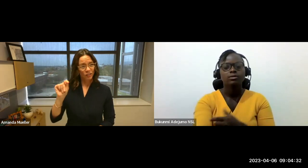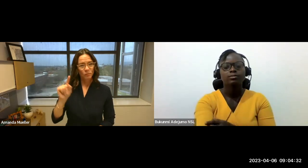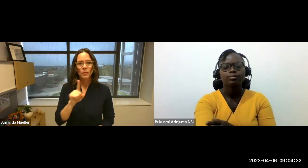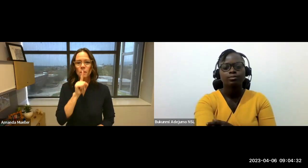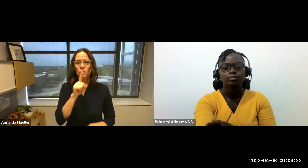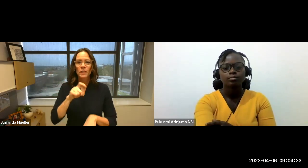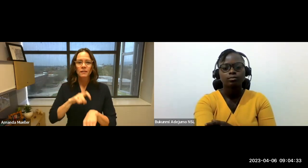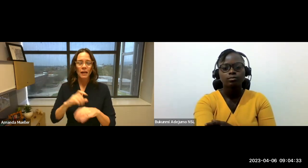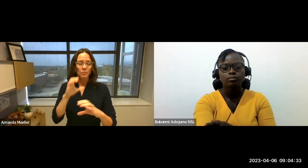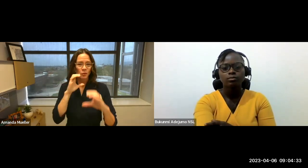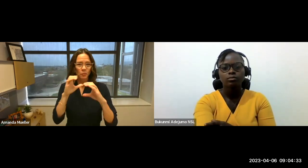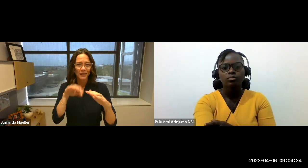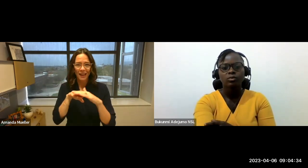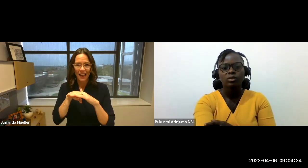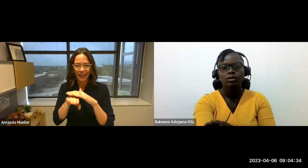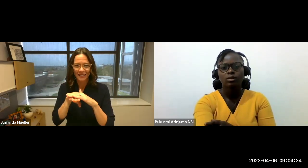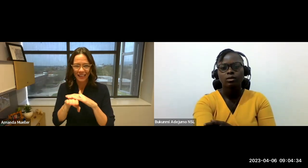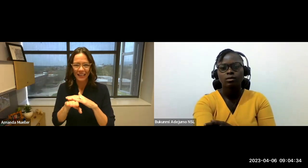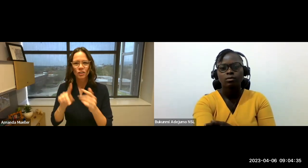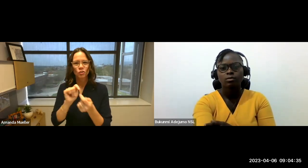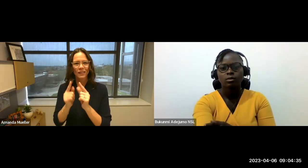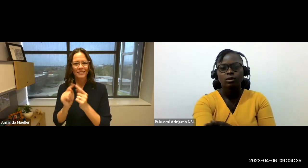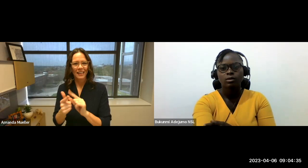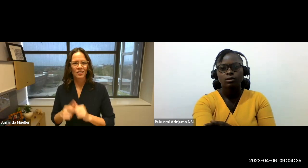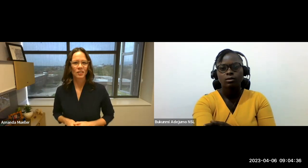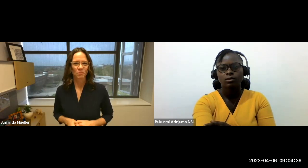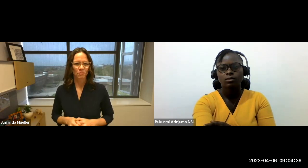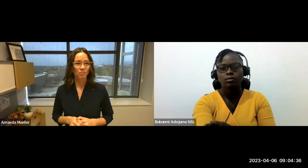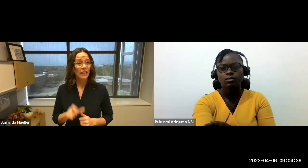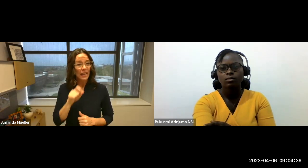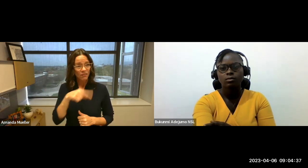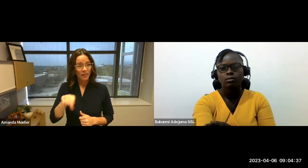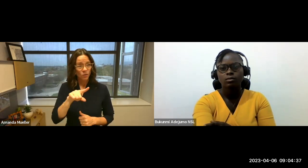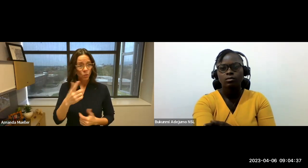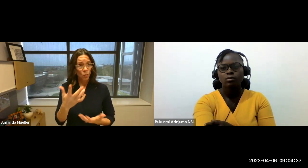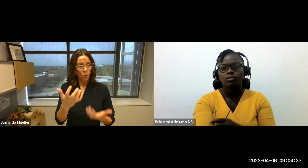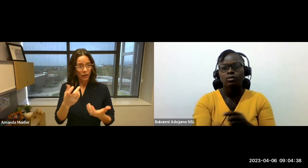We also have cart services. That's real time communication, access translation.